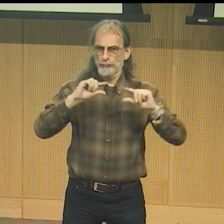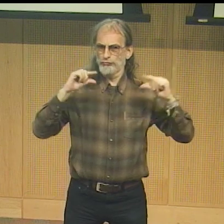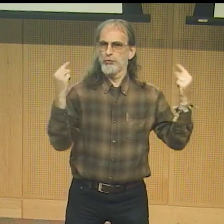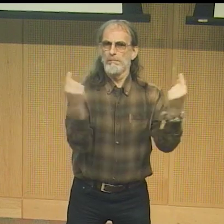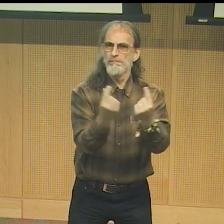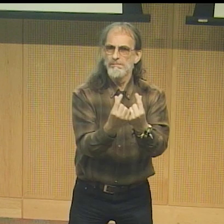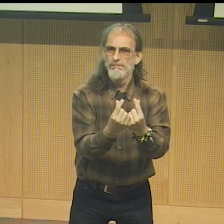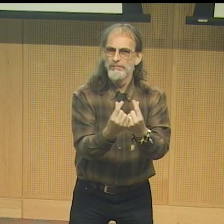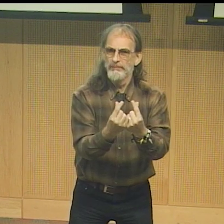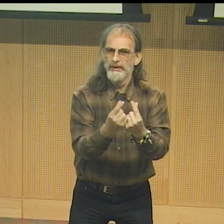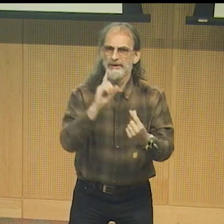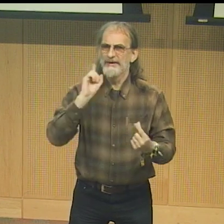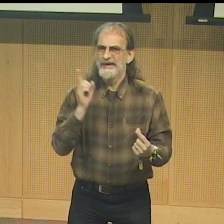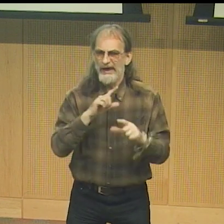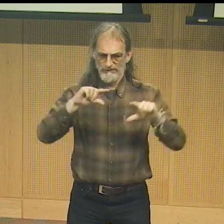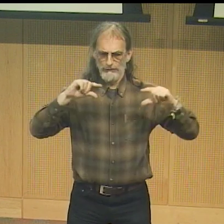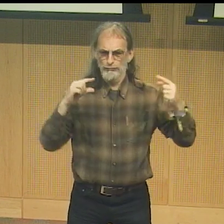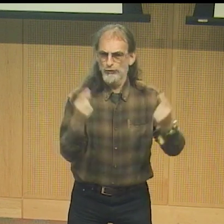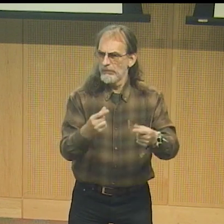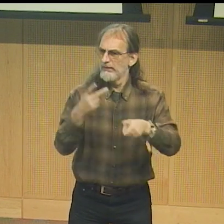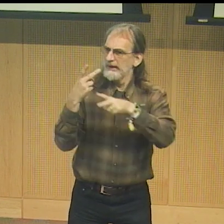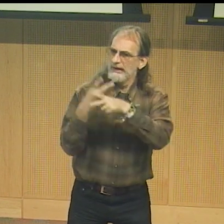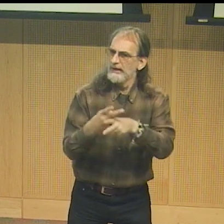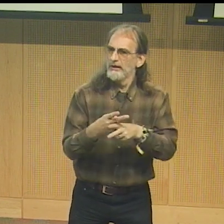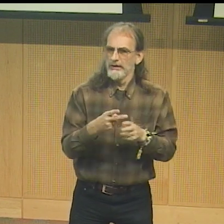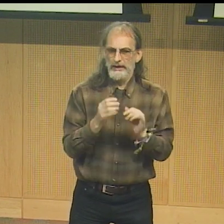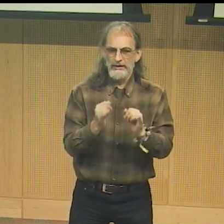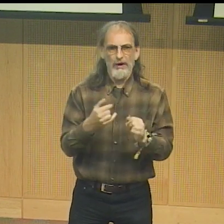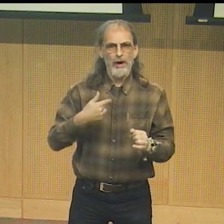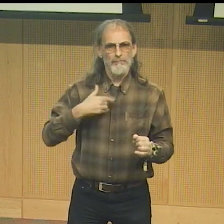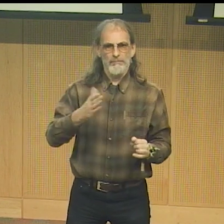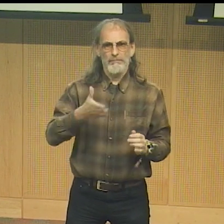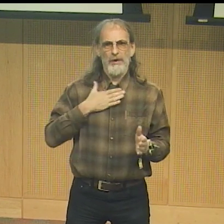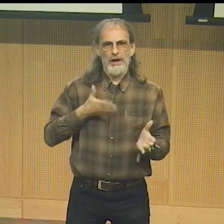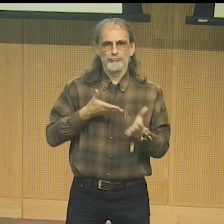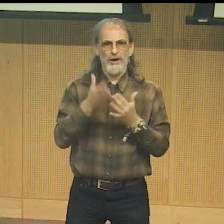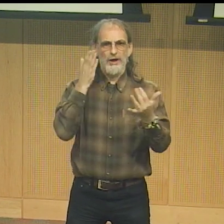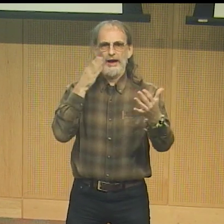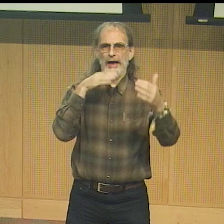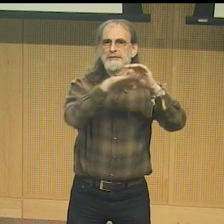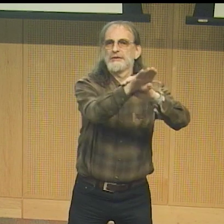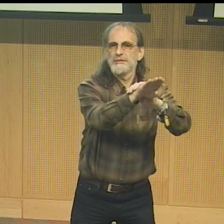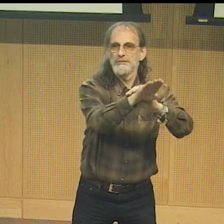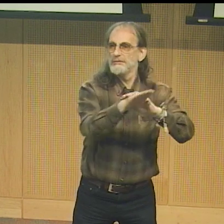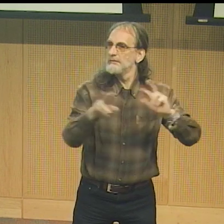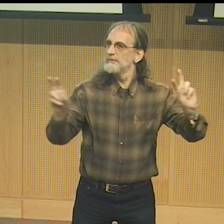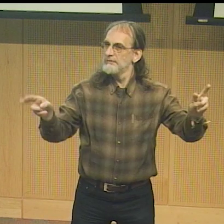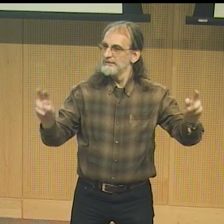It's an individual's rights to access. It's always about the single person as opposed to